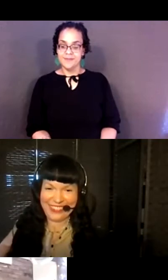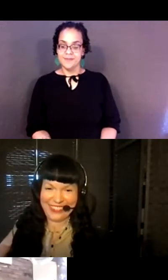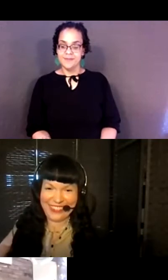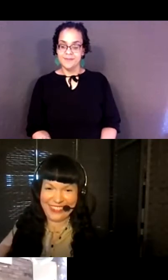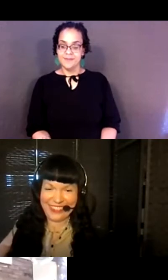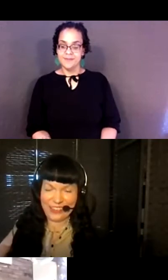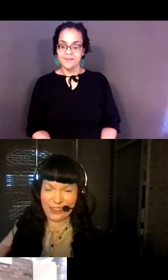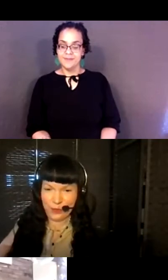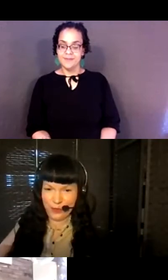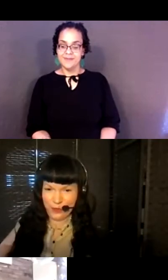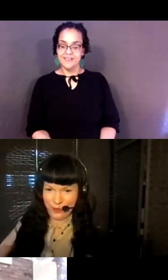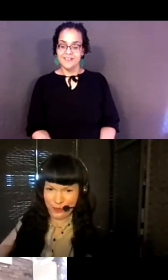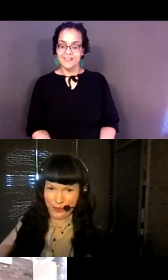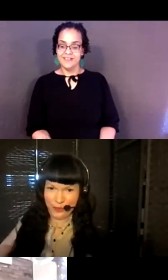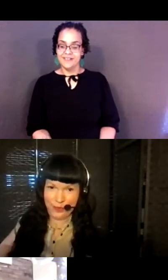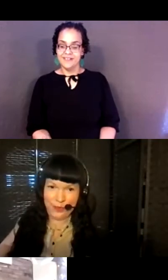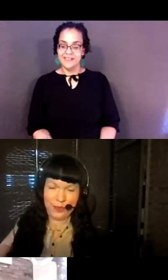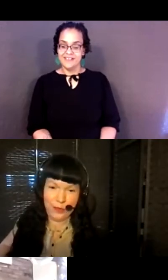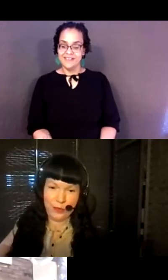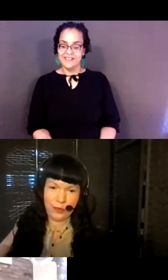Yes, Koko here.